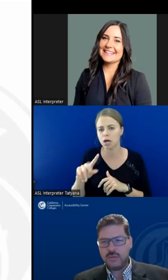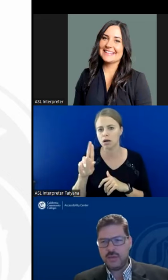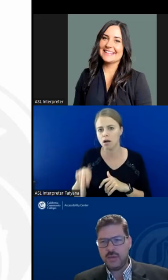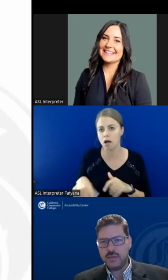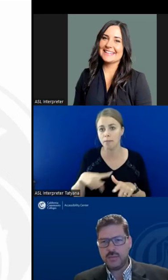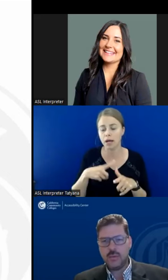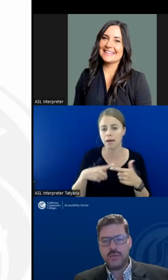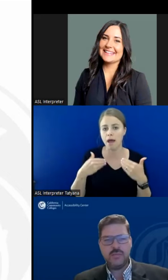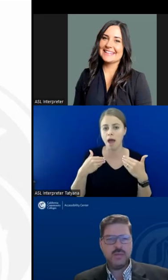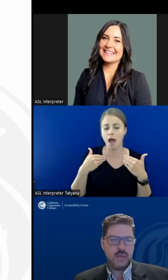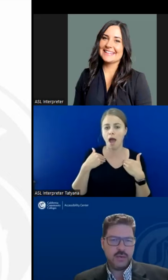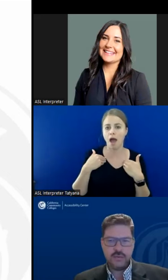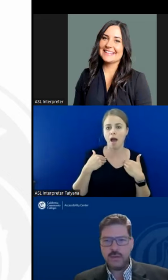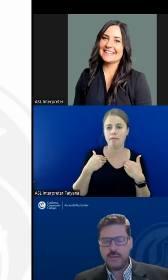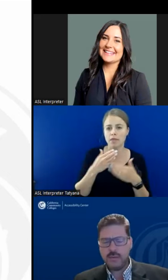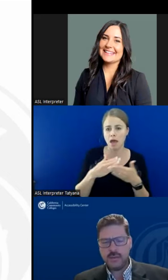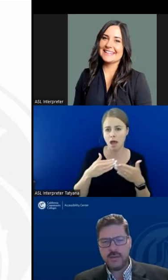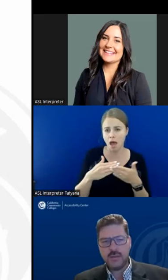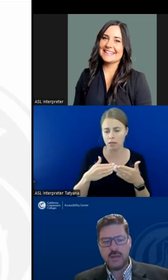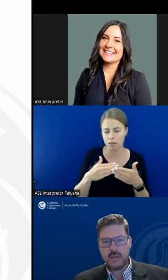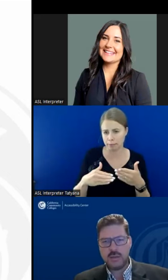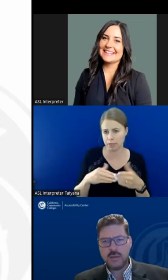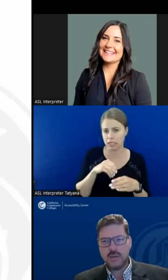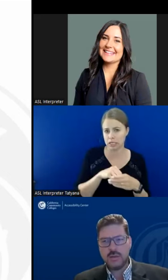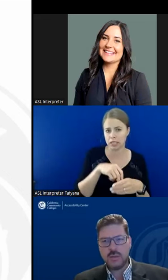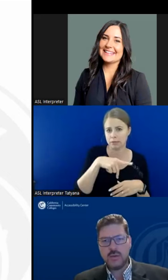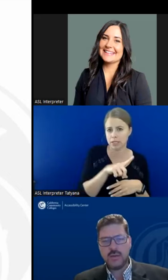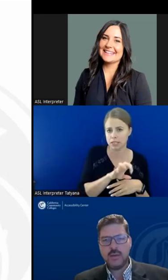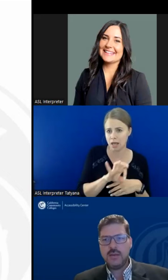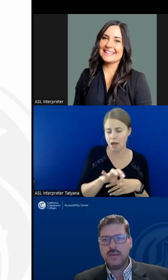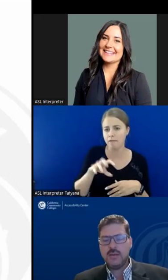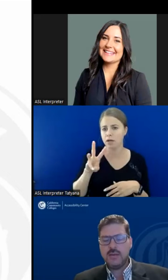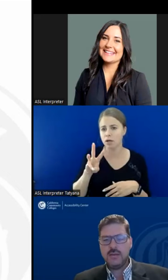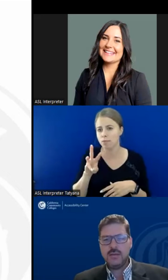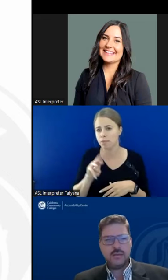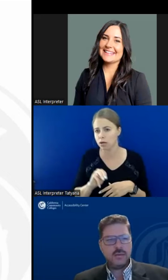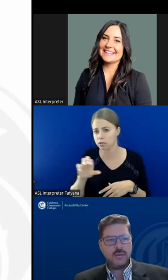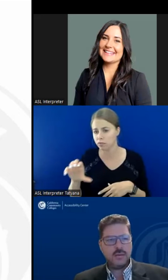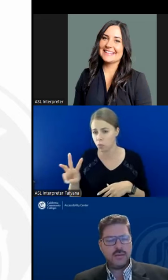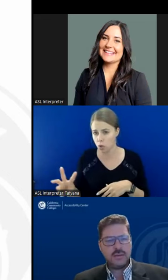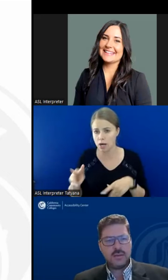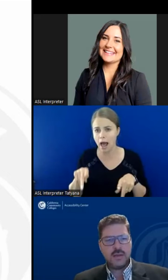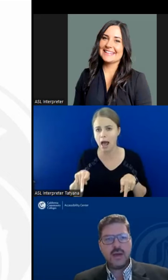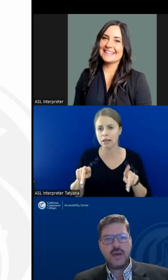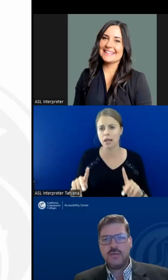for tables both in PDF and web that allows to provide a kind